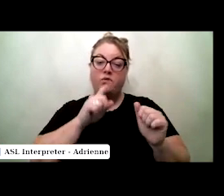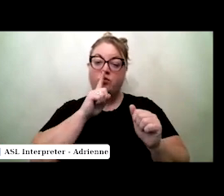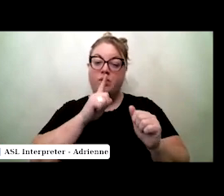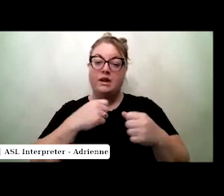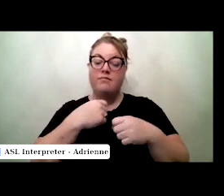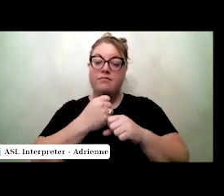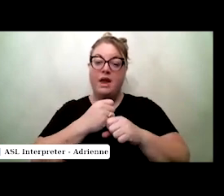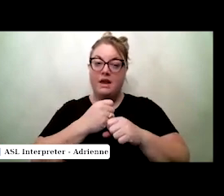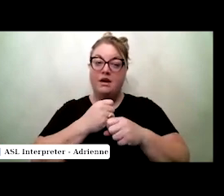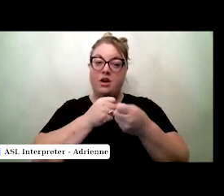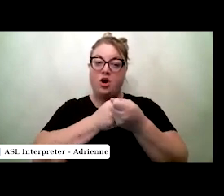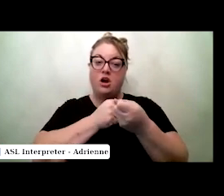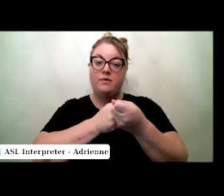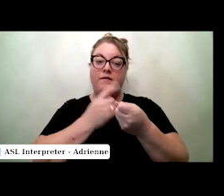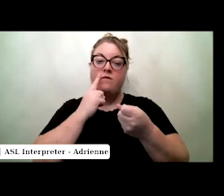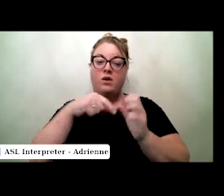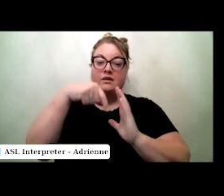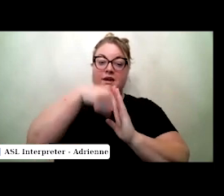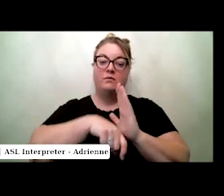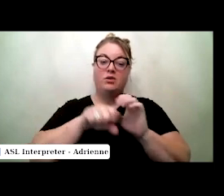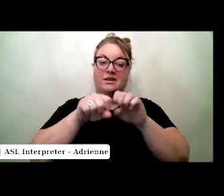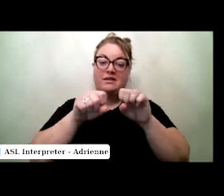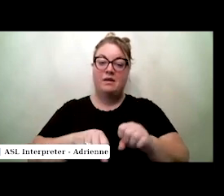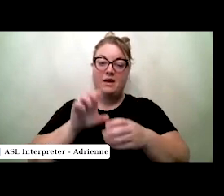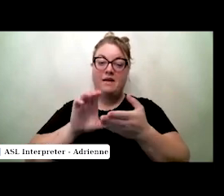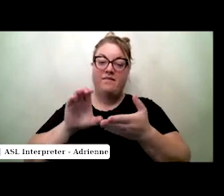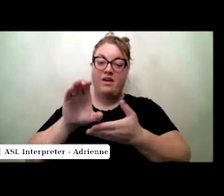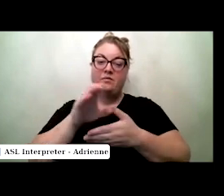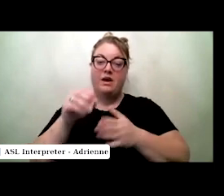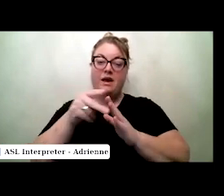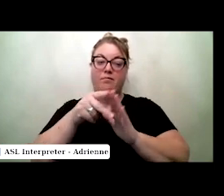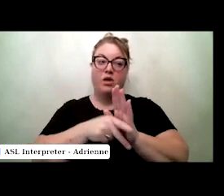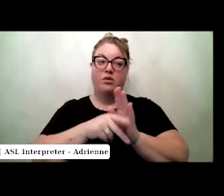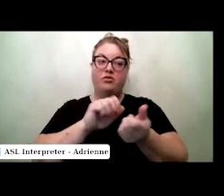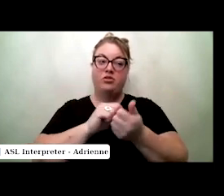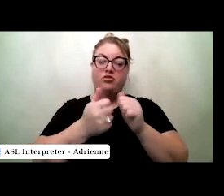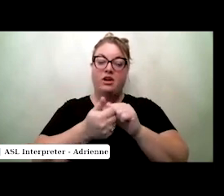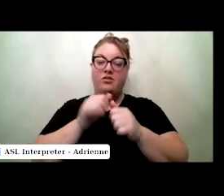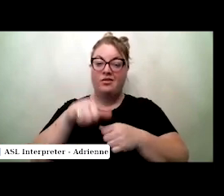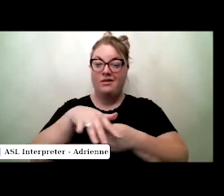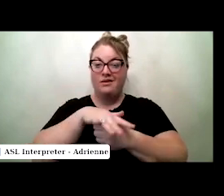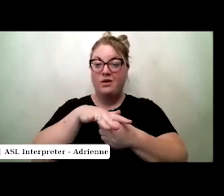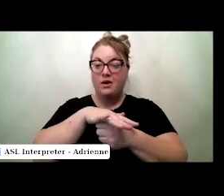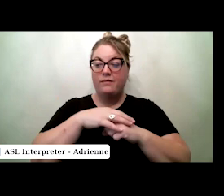For deeper systemic investment. And policy change in this area.